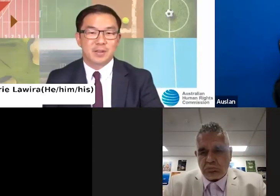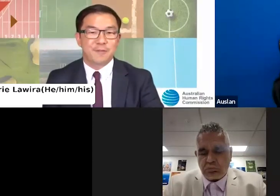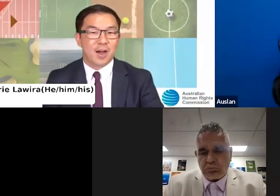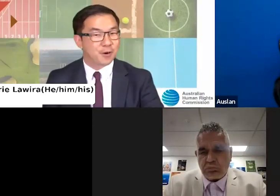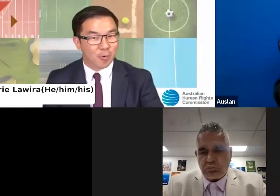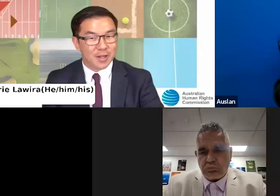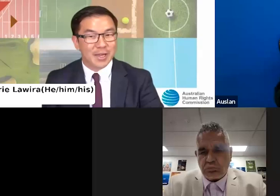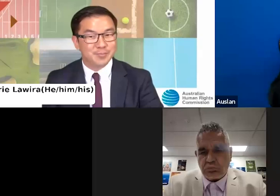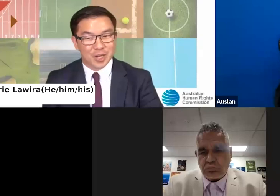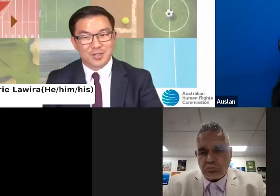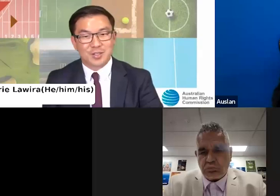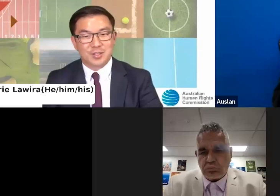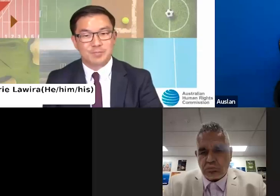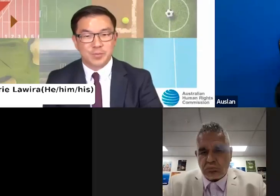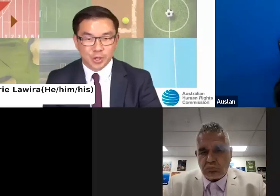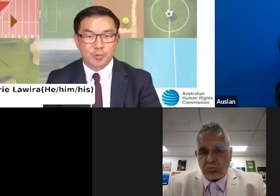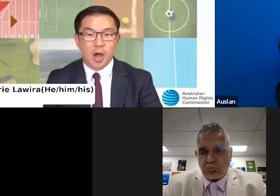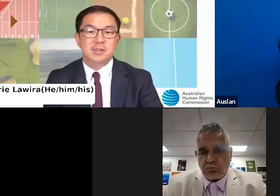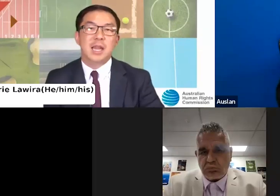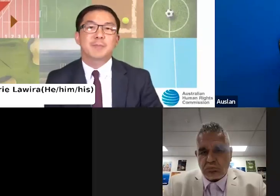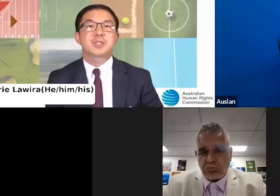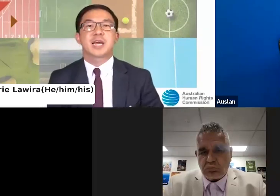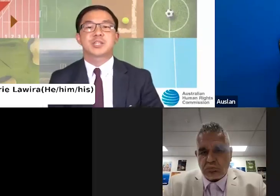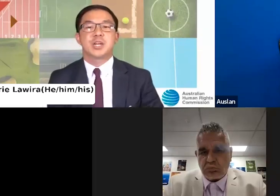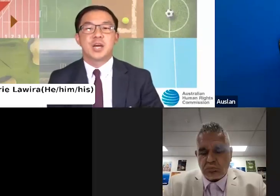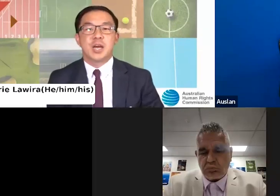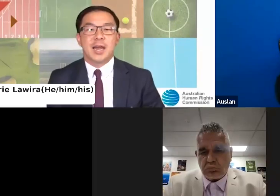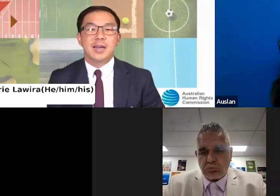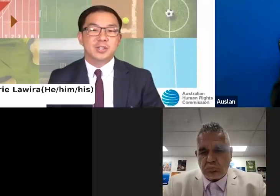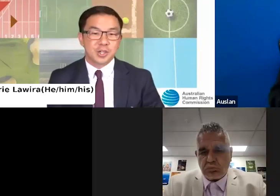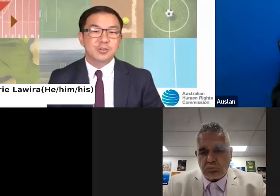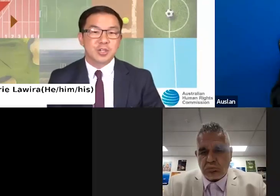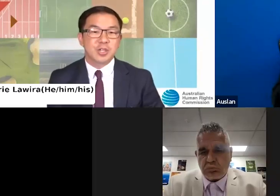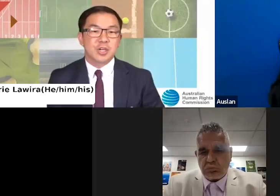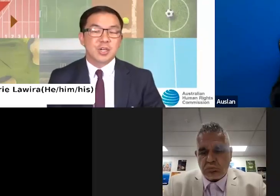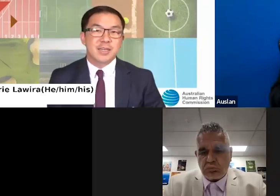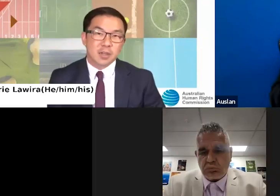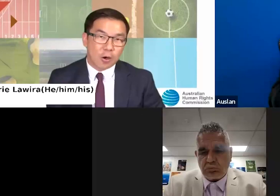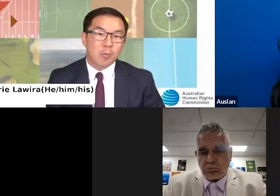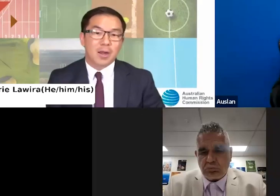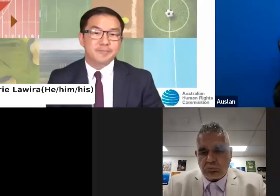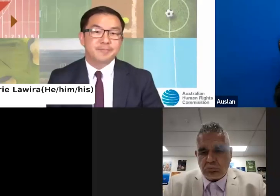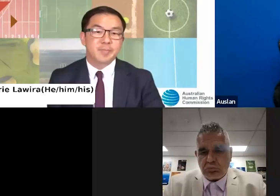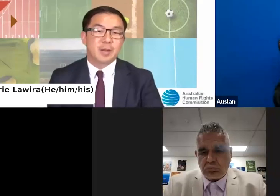to fight for equality, justice, human rights, land protection and our children is a long one.